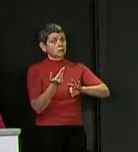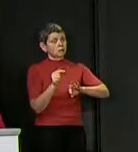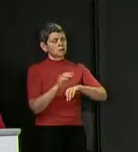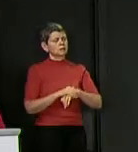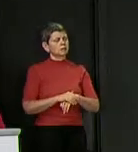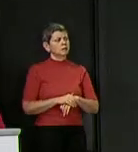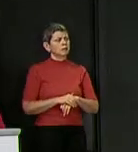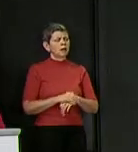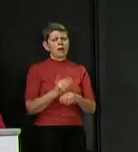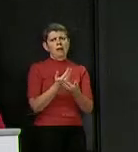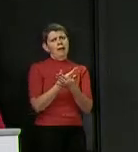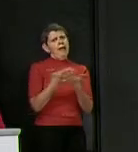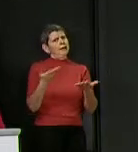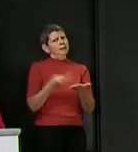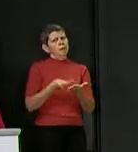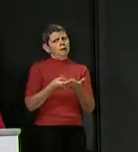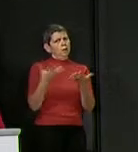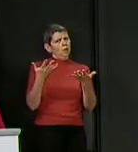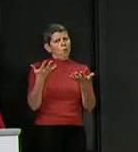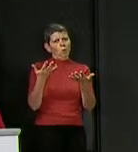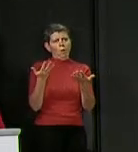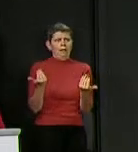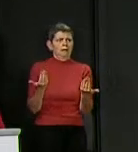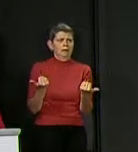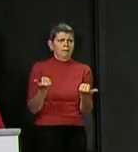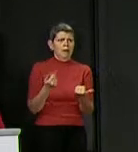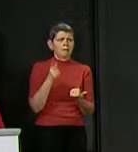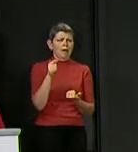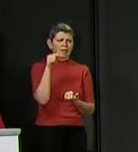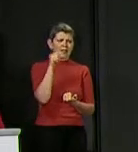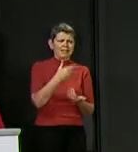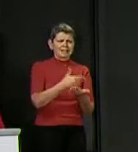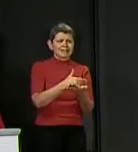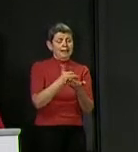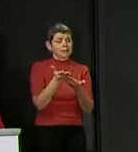any money will be welcomed, but for a sector that is effectively paralysed by lockdown,